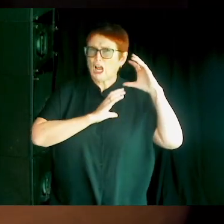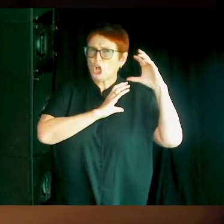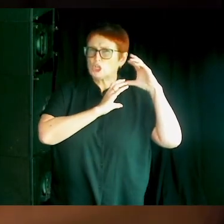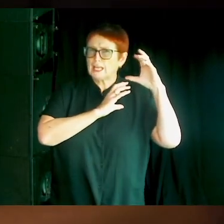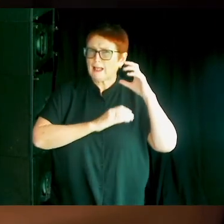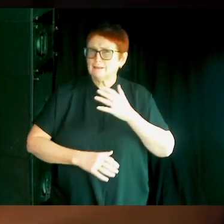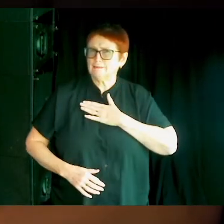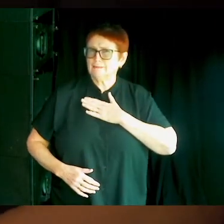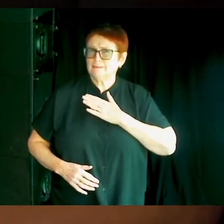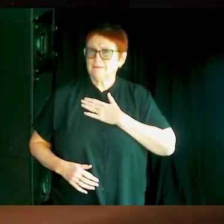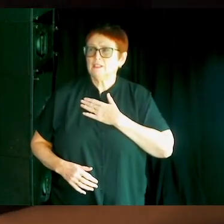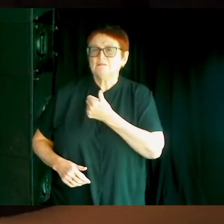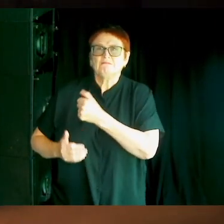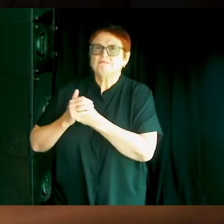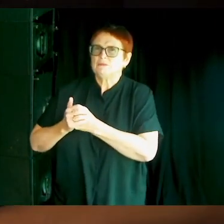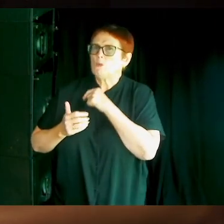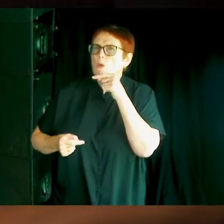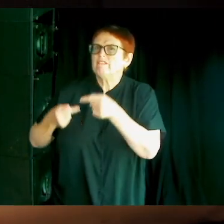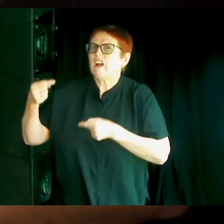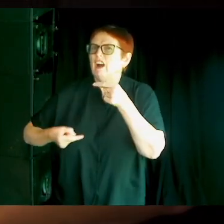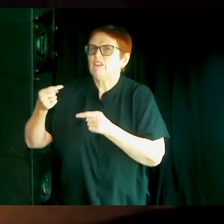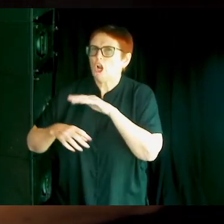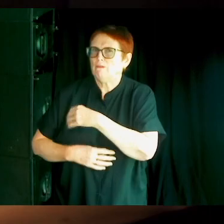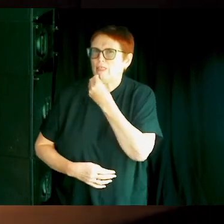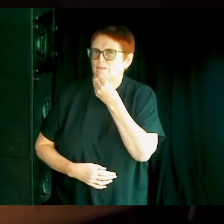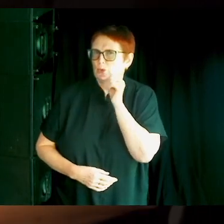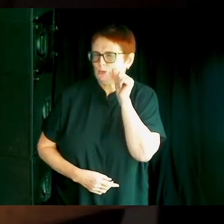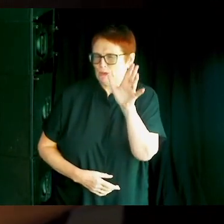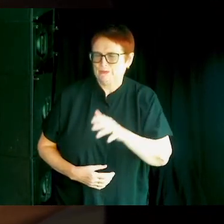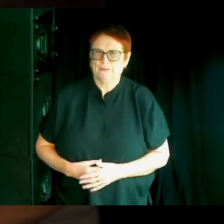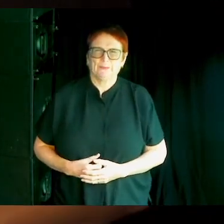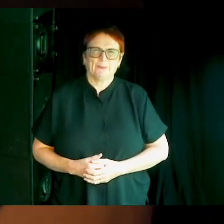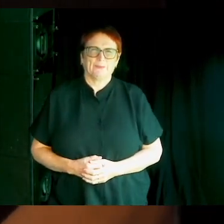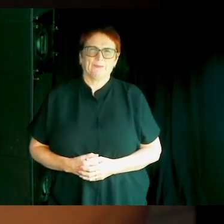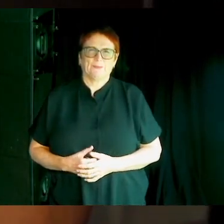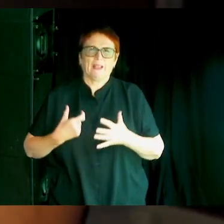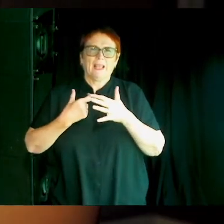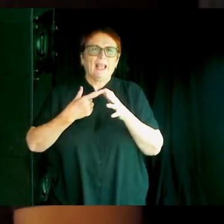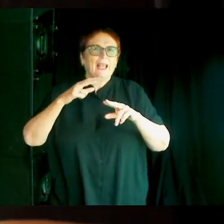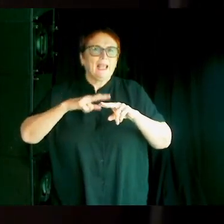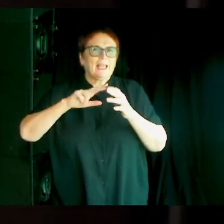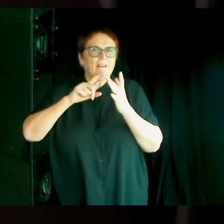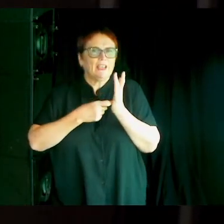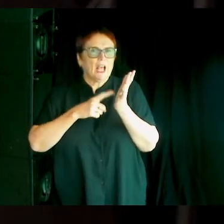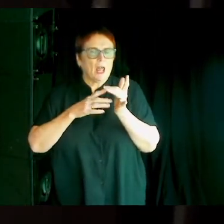well we are best friends so we want five of them too a bit of kaffir lime leaves very finely